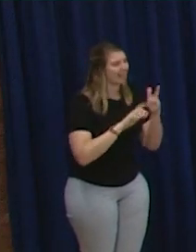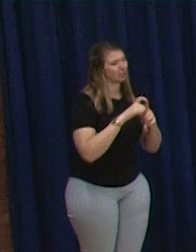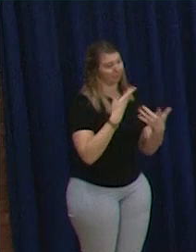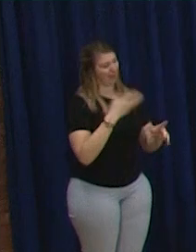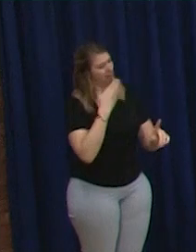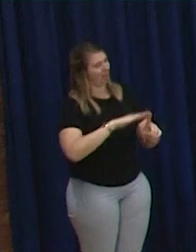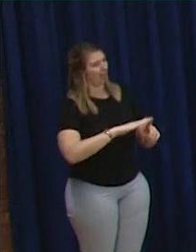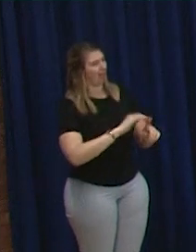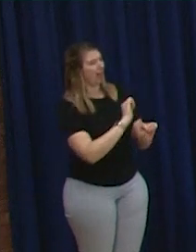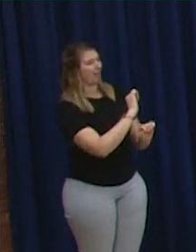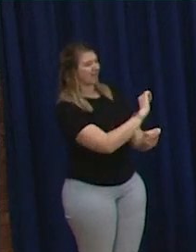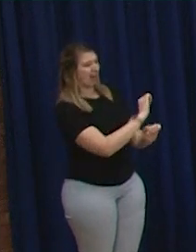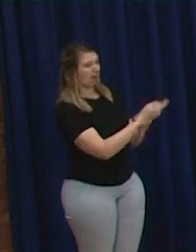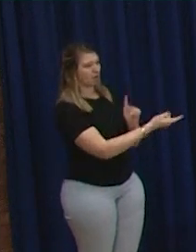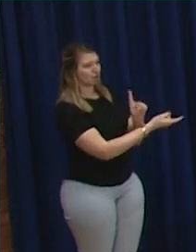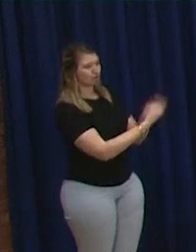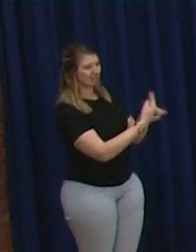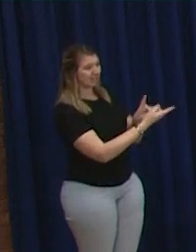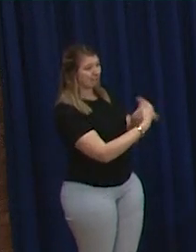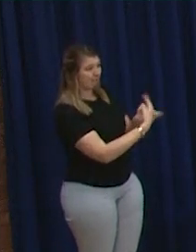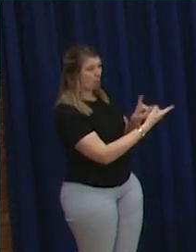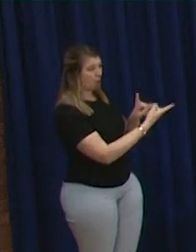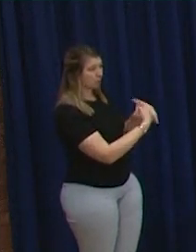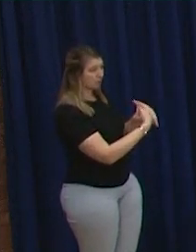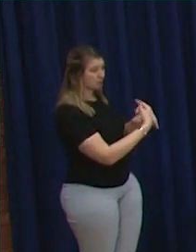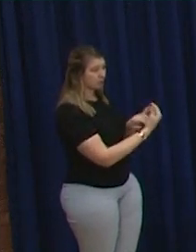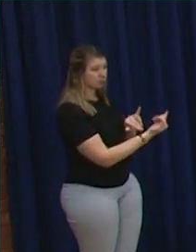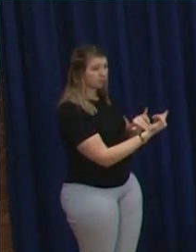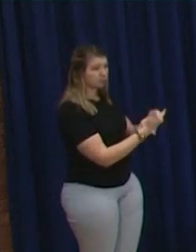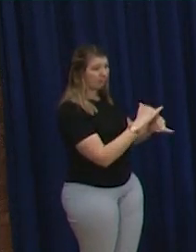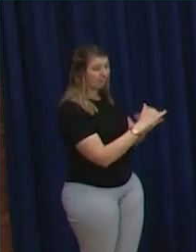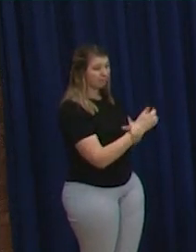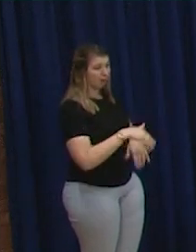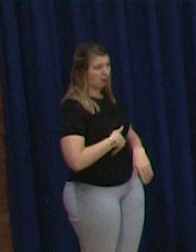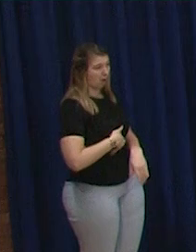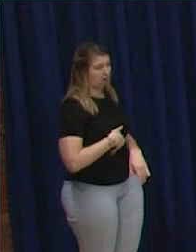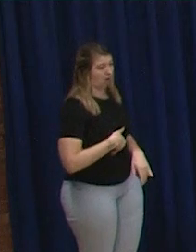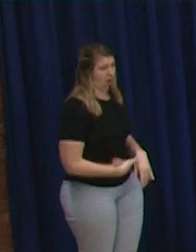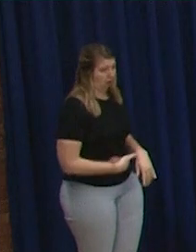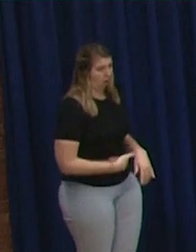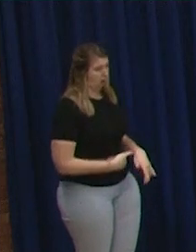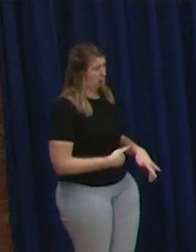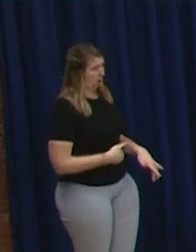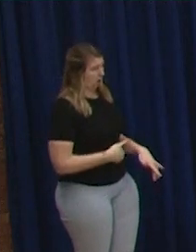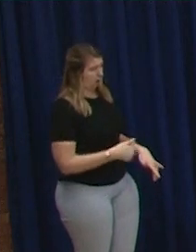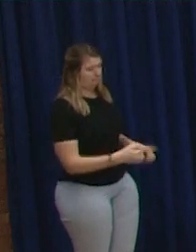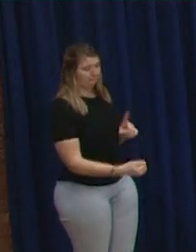response has been gut-wrenching because they have somehow internalized the idea that their child is